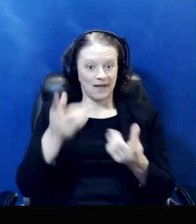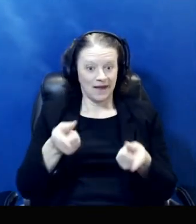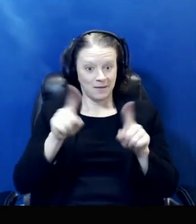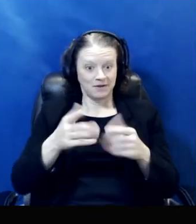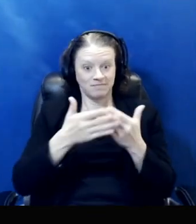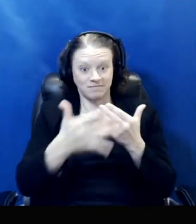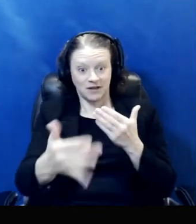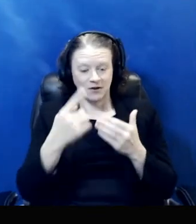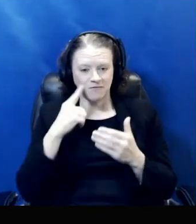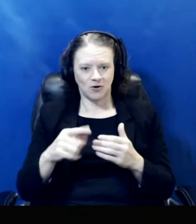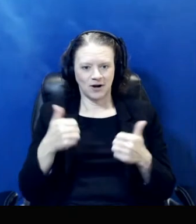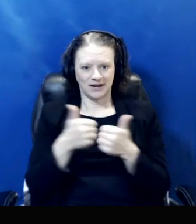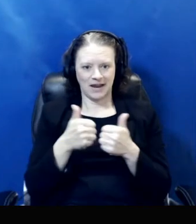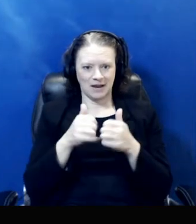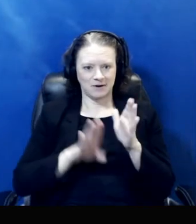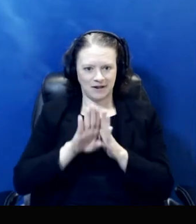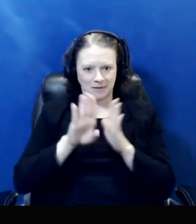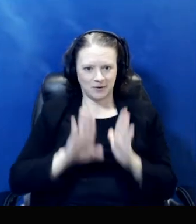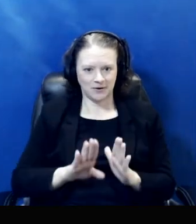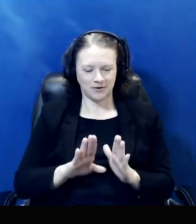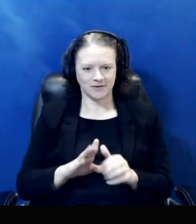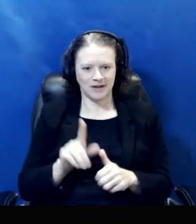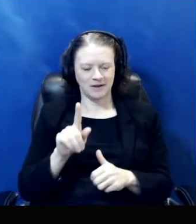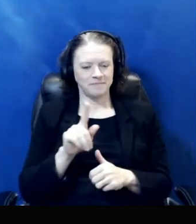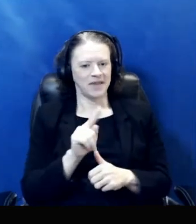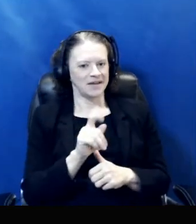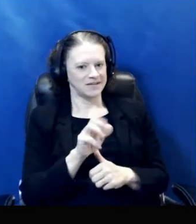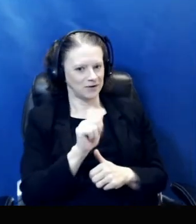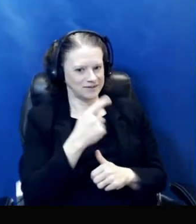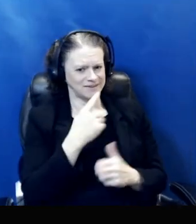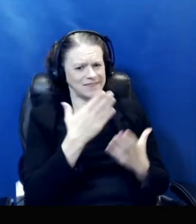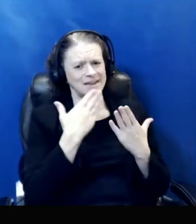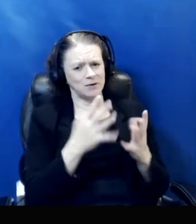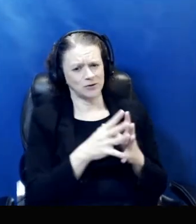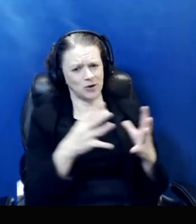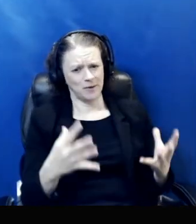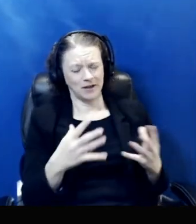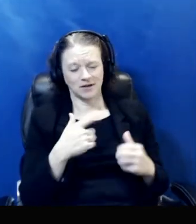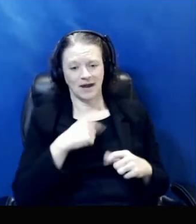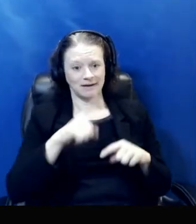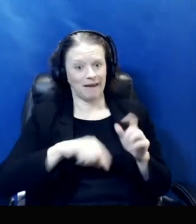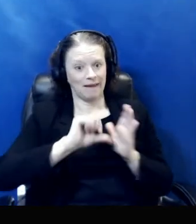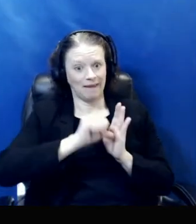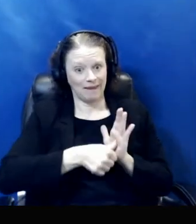Thank you so much Kaitlyn, and again, I can't stress enough that Kaitlyn put in so much effort.